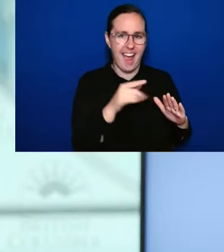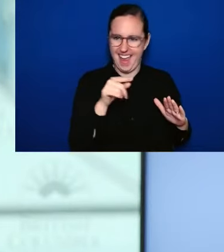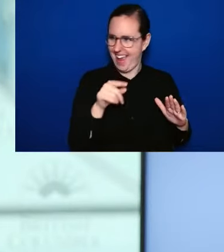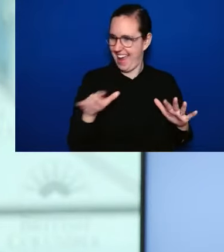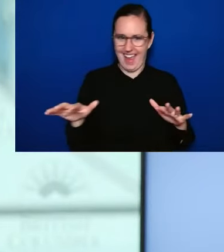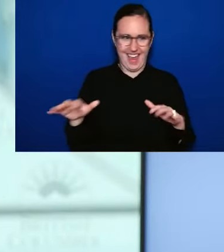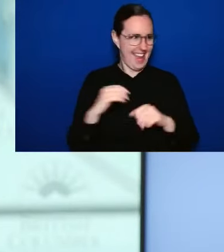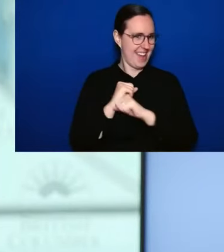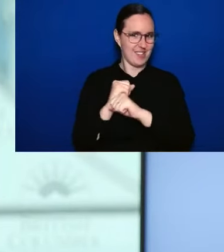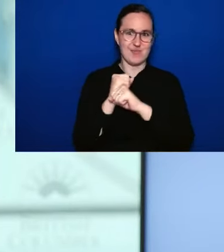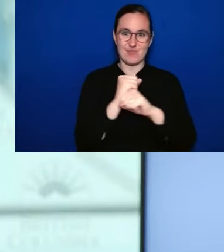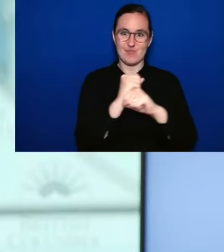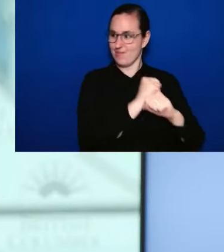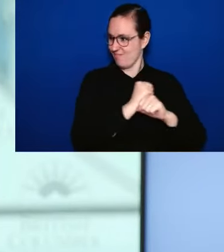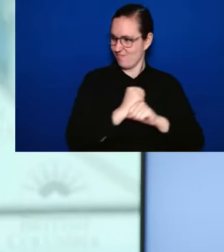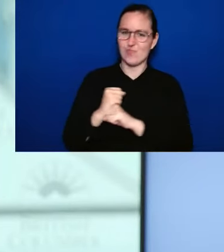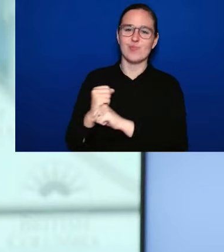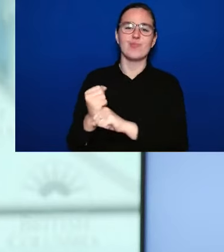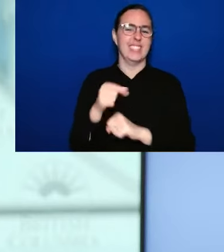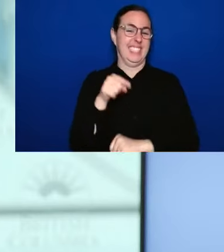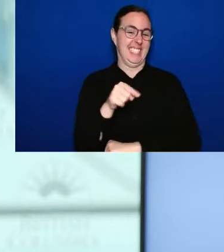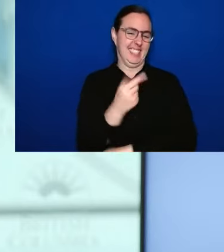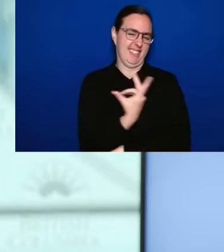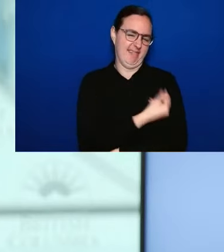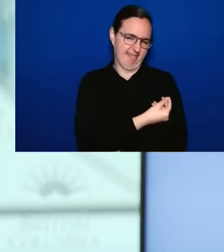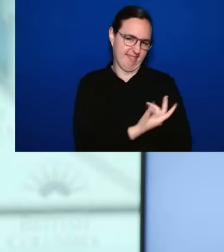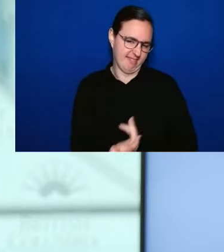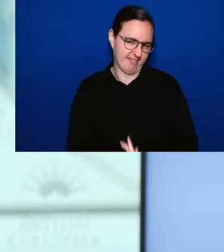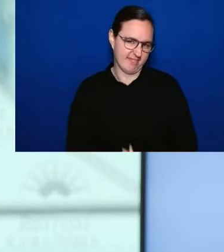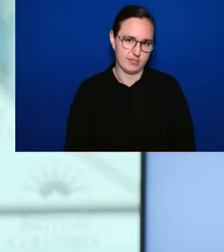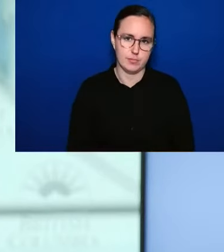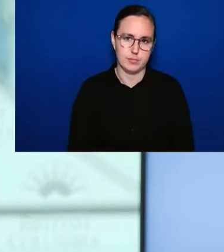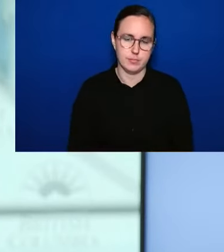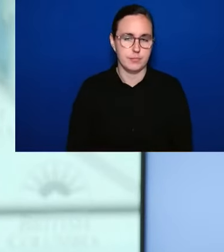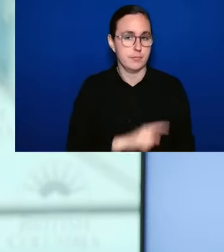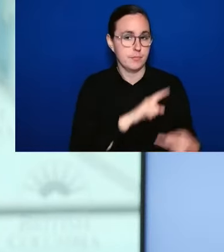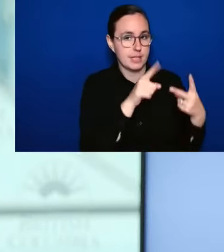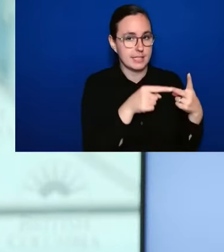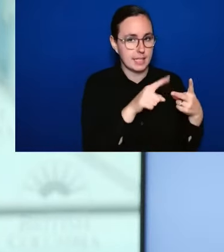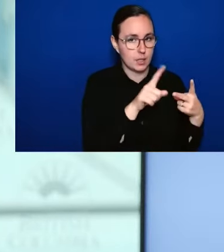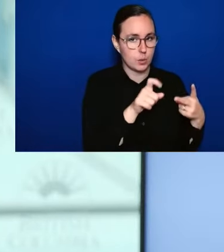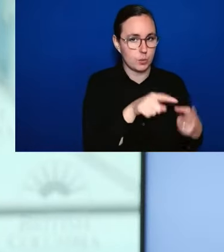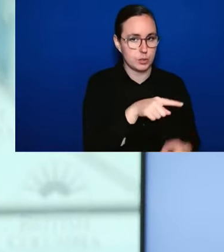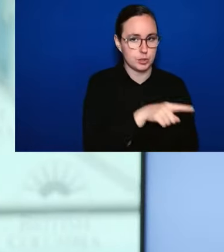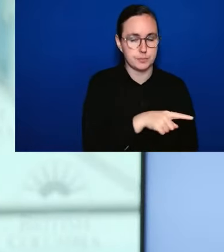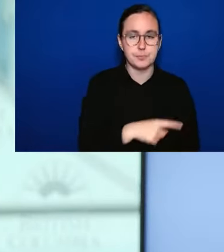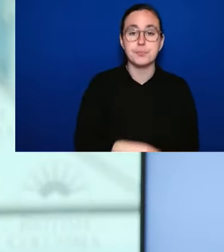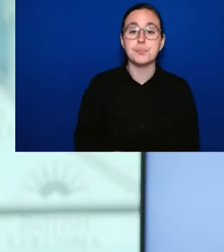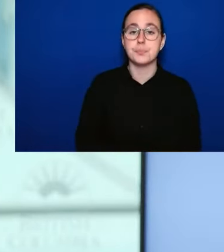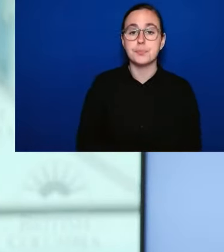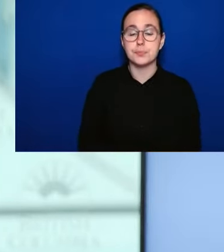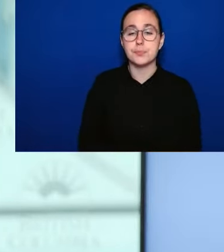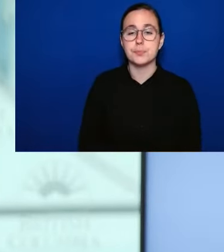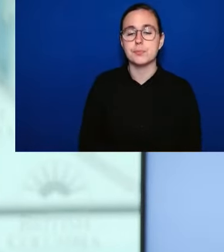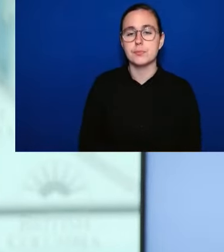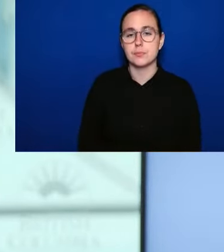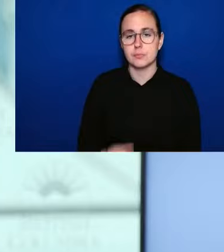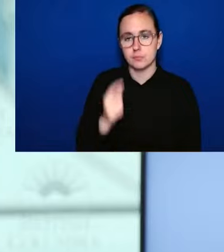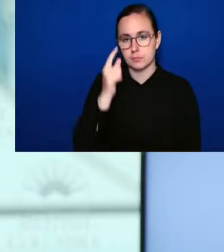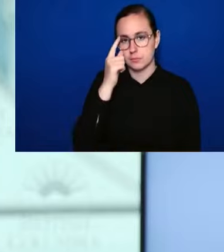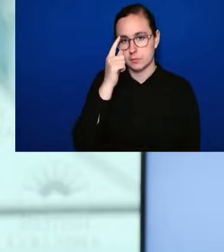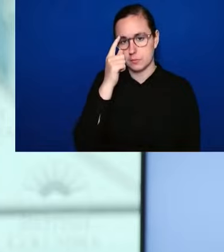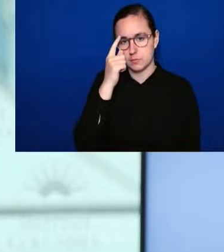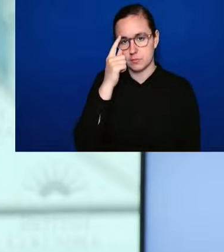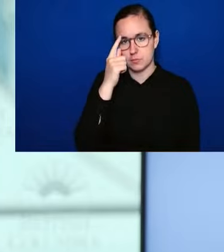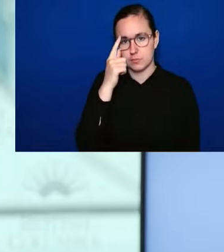well. A follow up. Rolls out